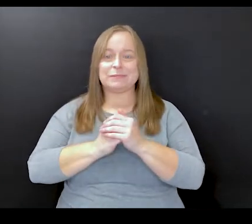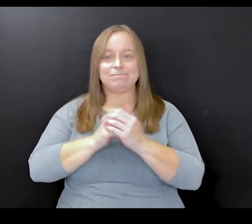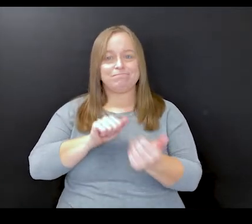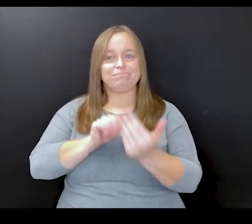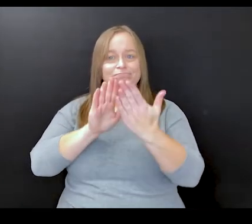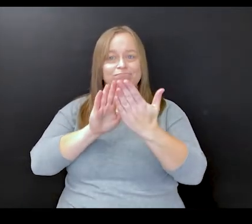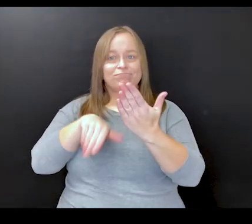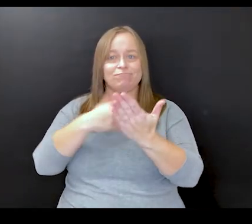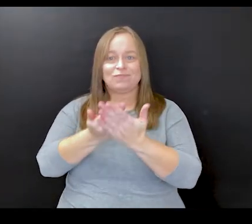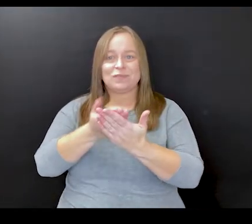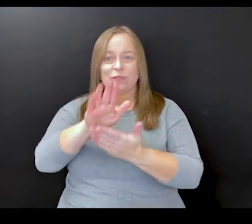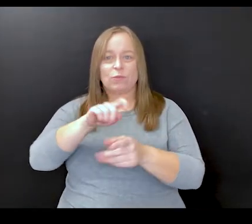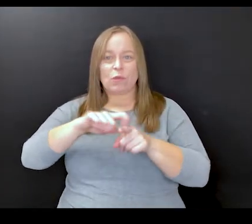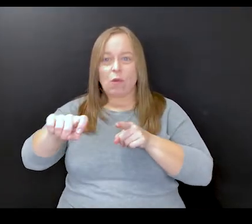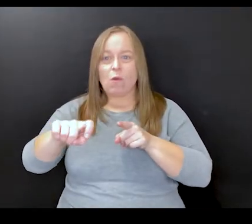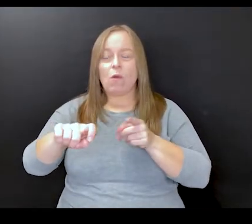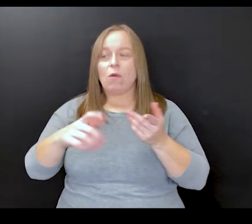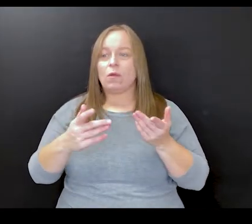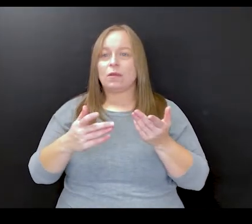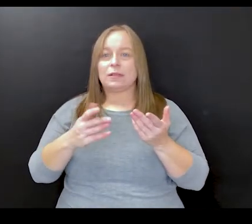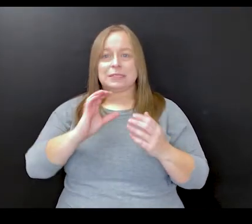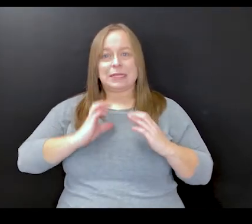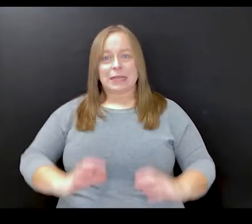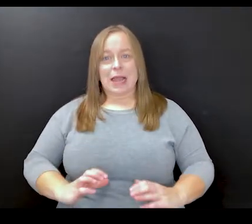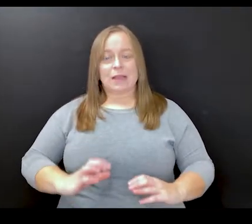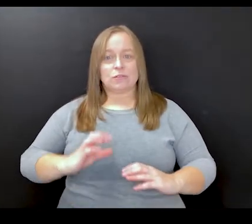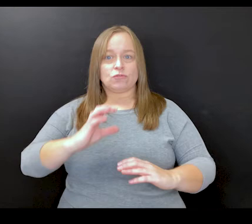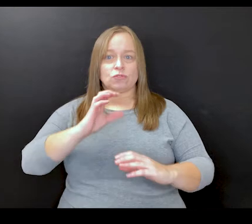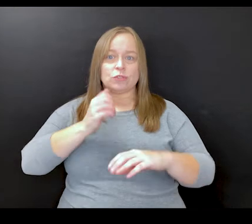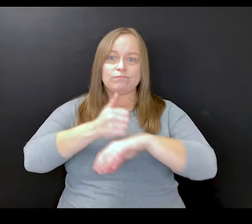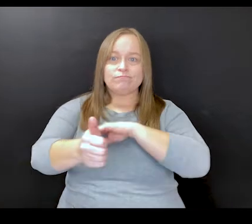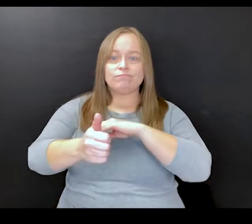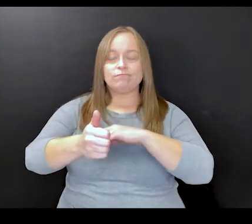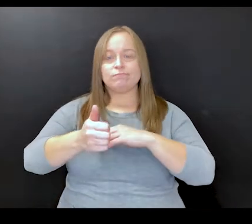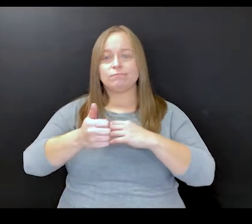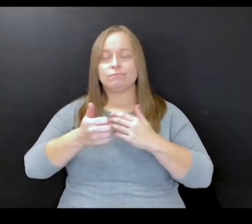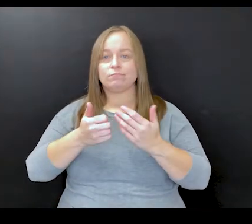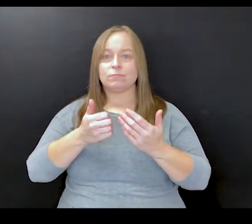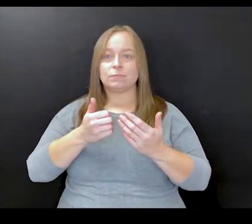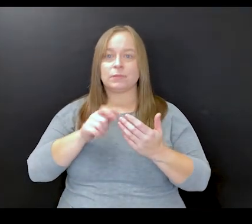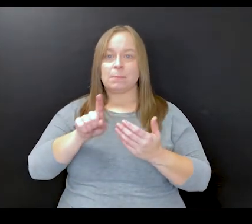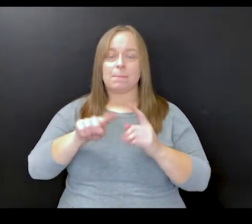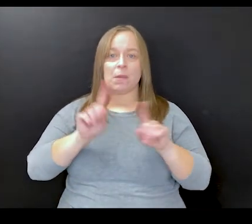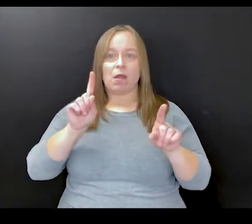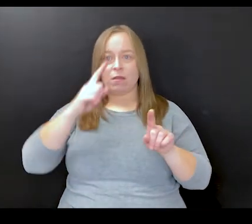They approach these calls as our clients are criminals, when in fact they are in the throws